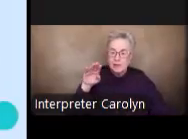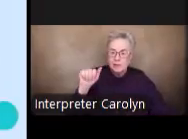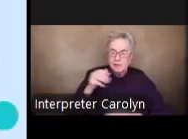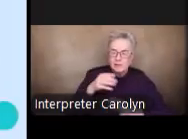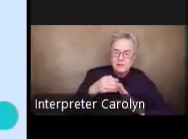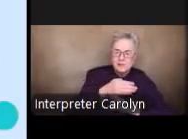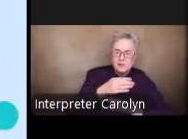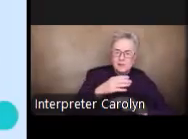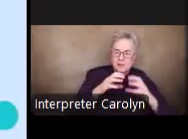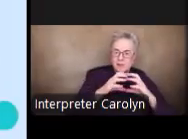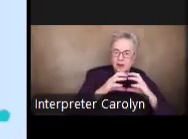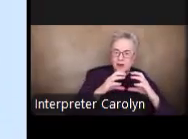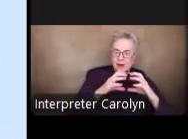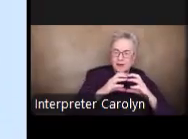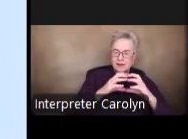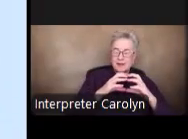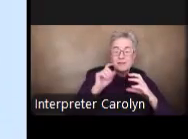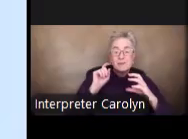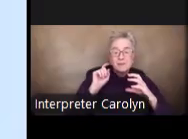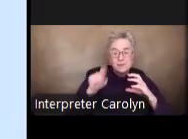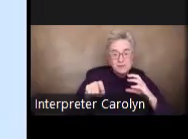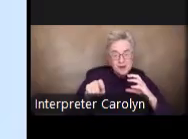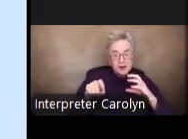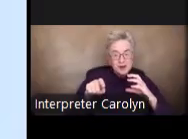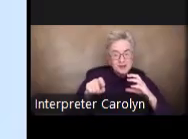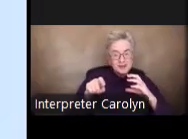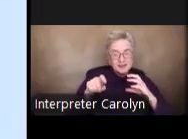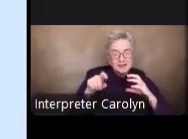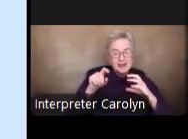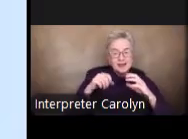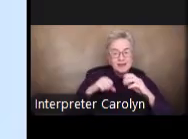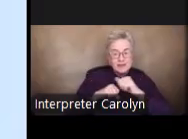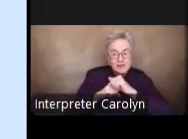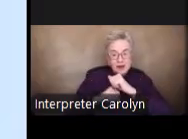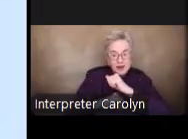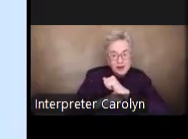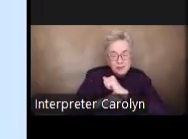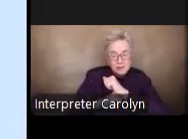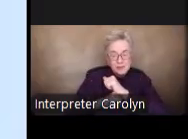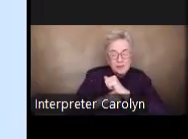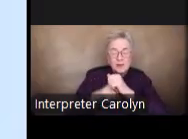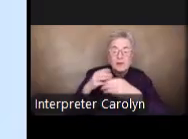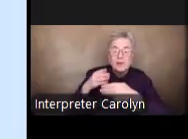Because we can't build those walls before putting up the framing that bah, bah, bah is the framing, the wall studs